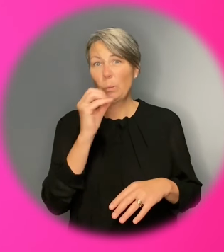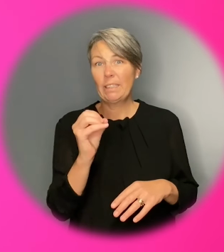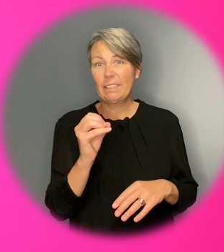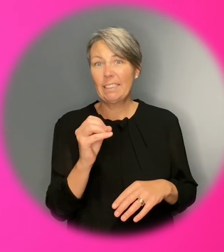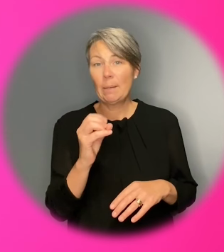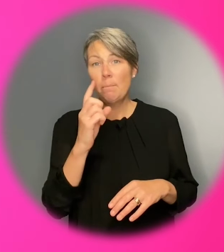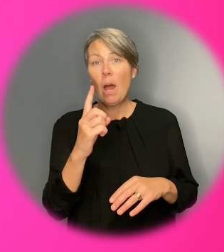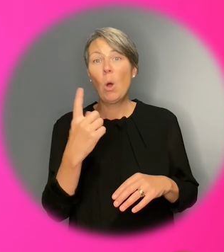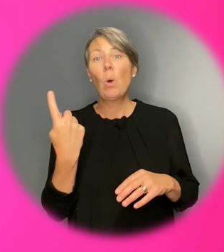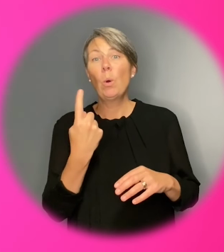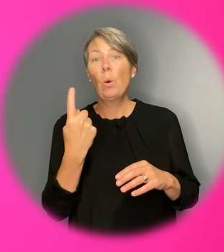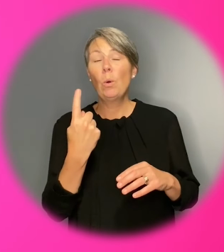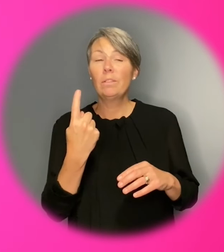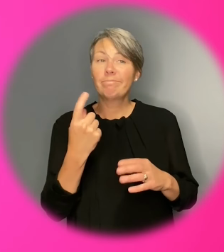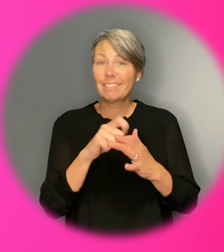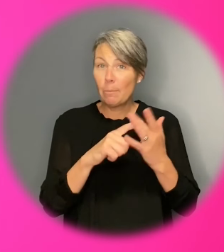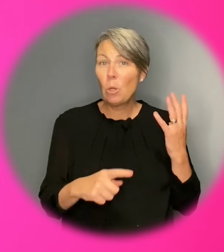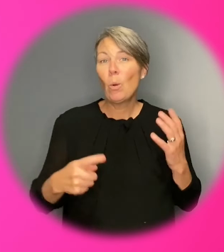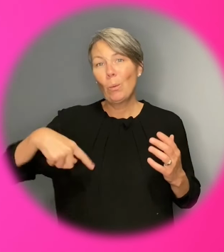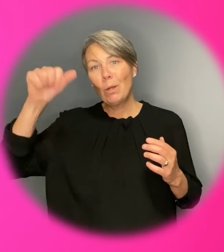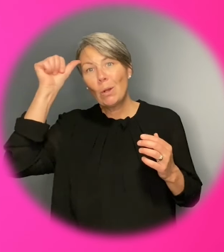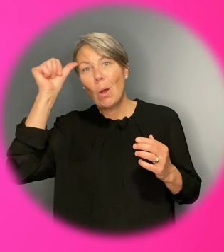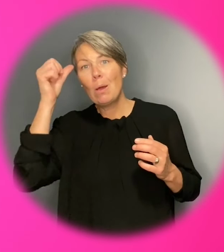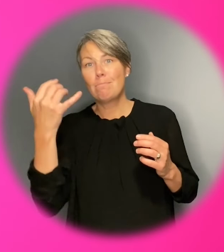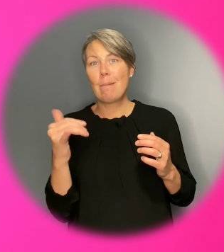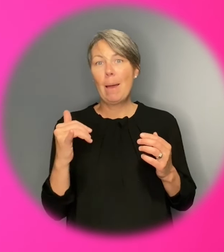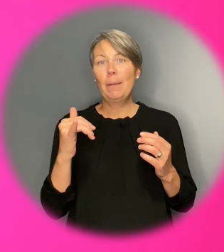us Disabled people know we might not have sex for the first time till a lot